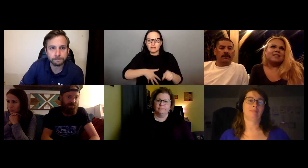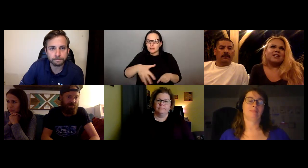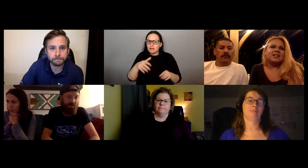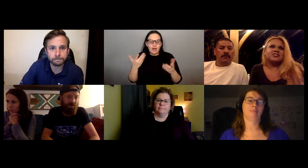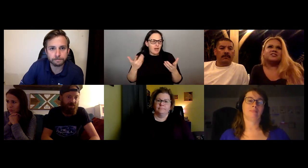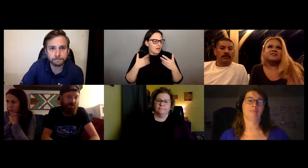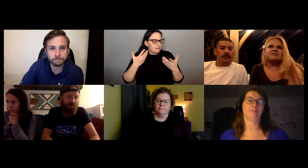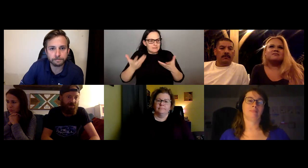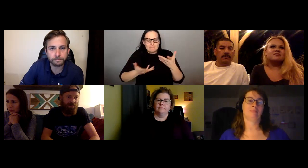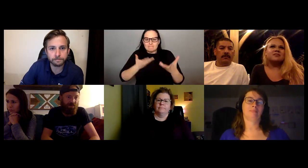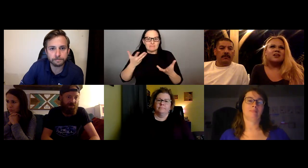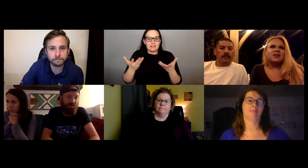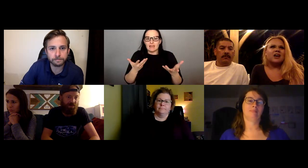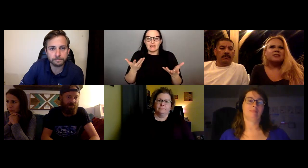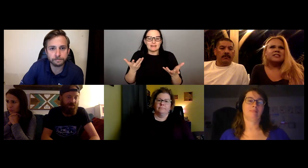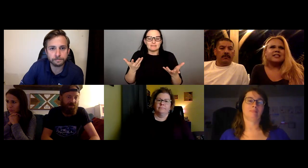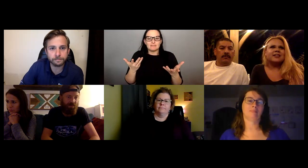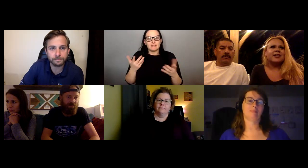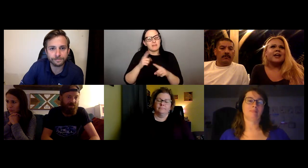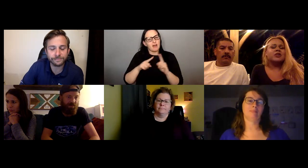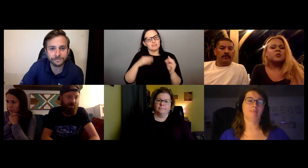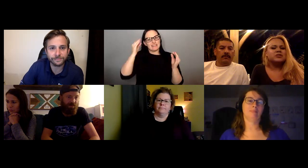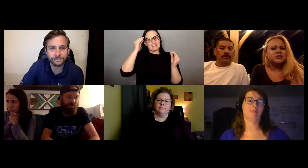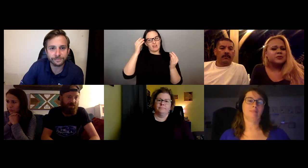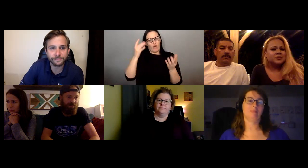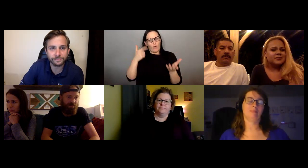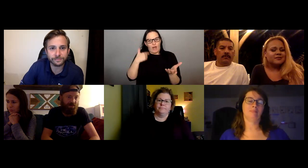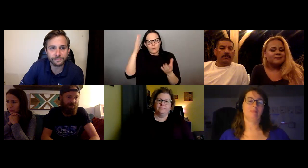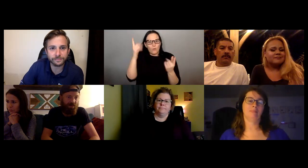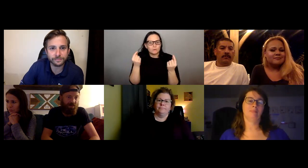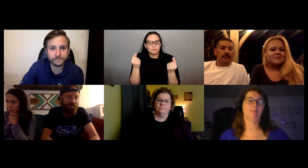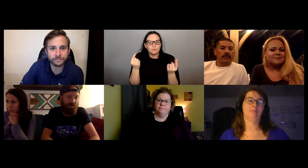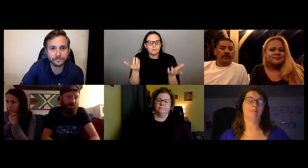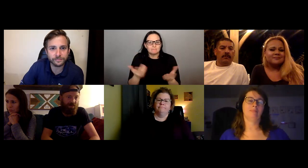and i just i was thinking i didn't know what to